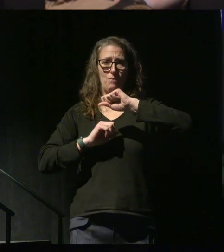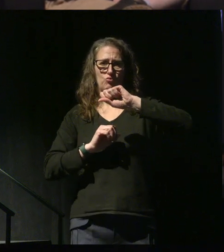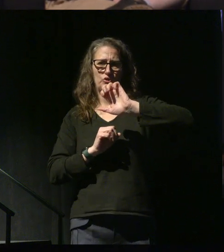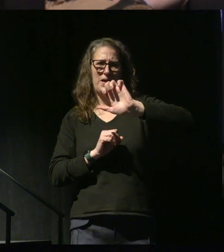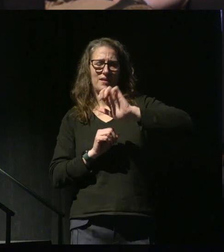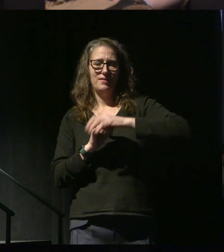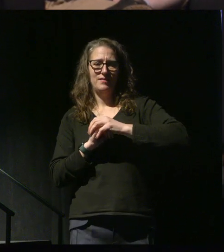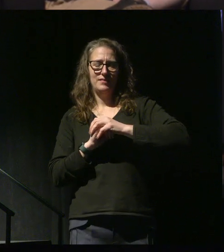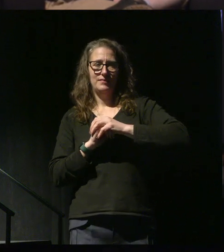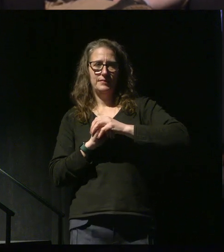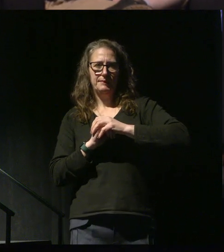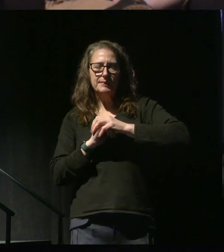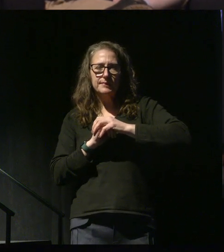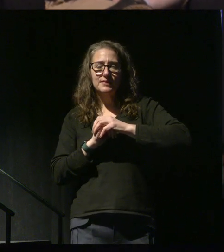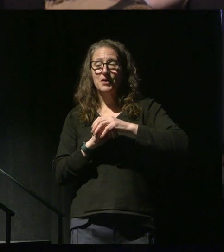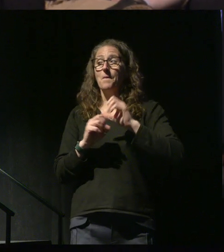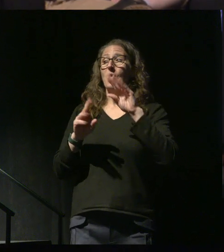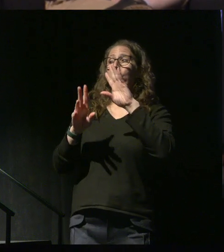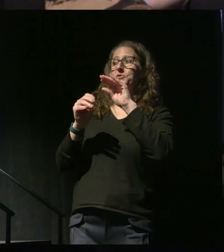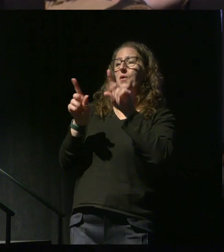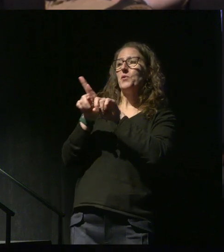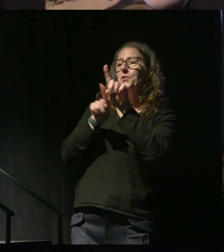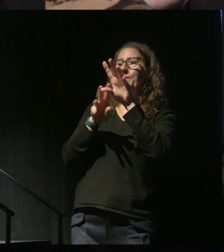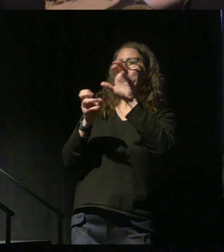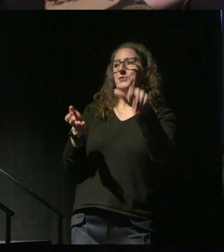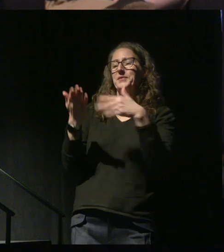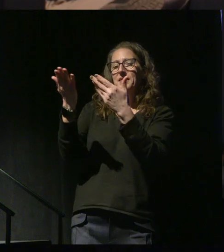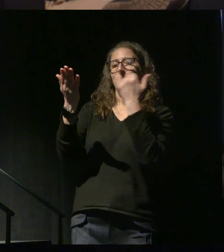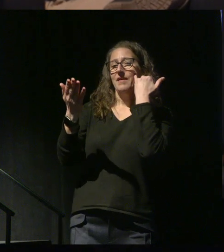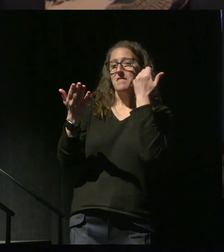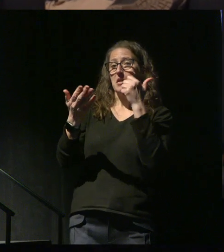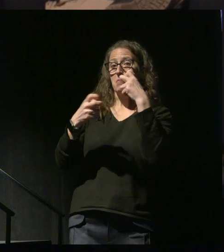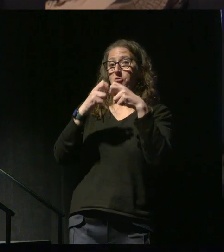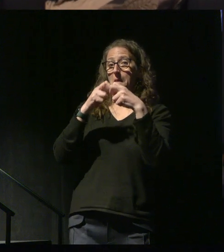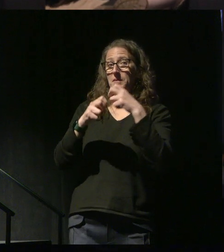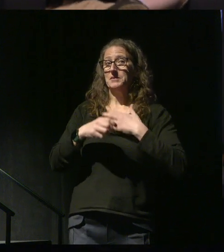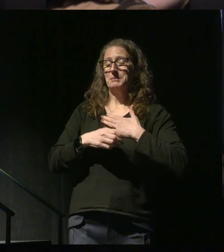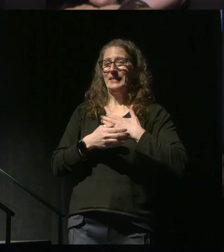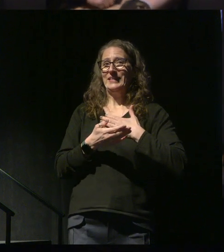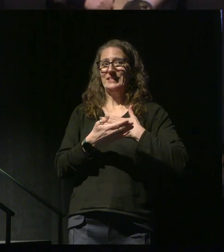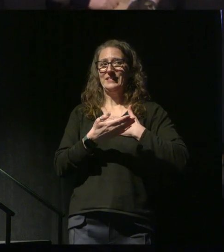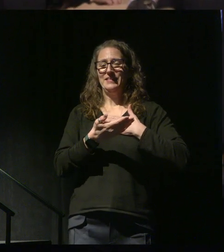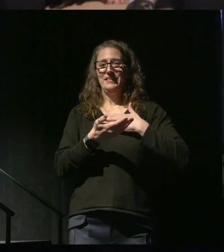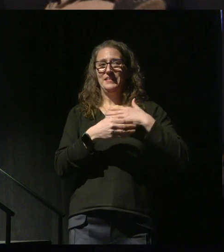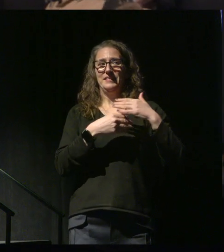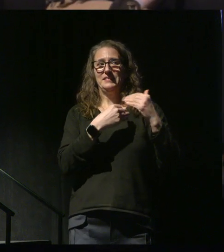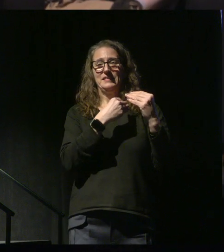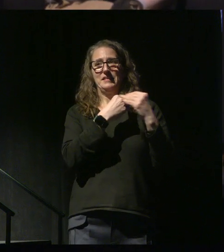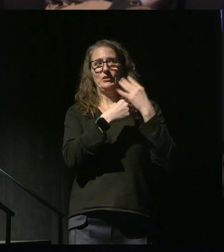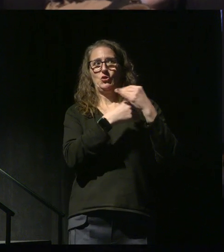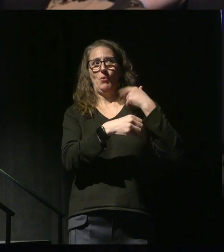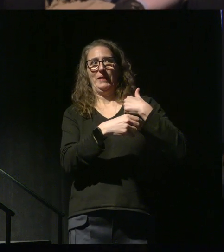if you do have problems, you know, please consult. I should slip you some money. Thank you.